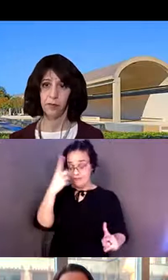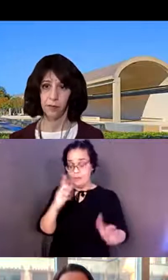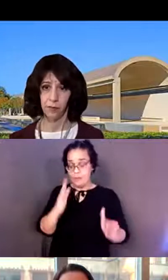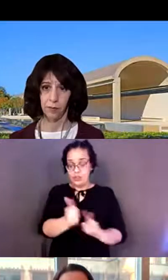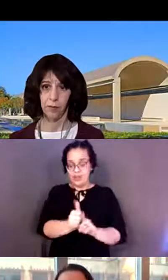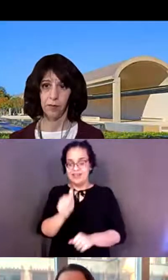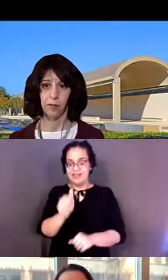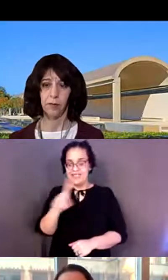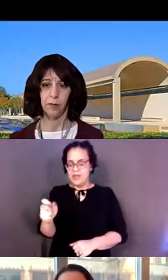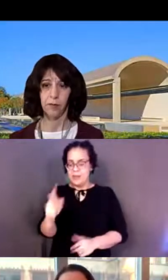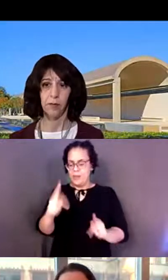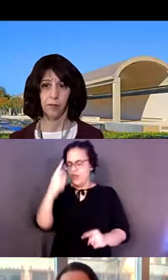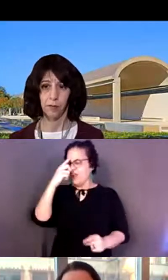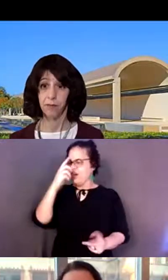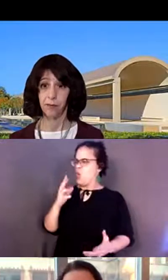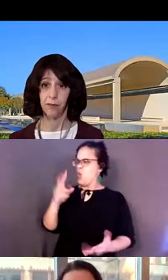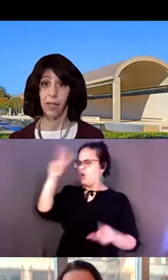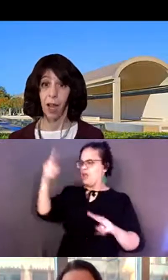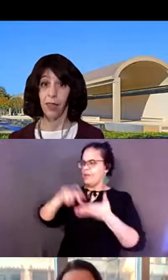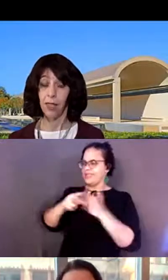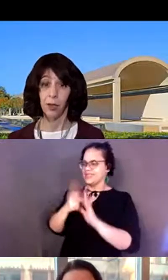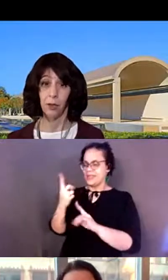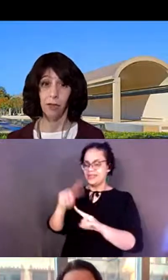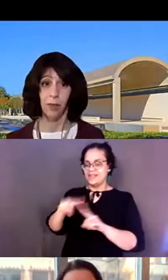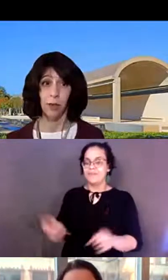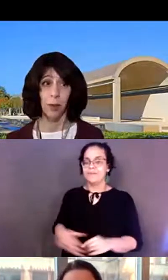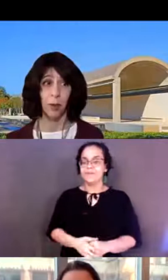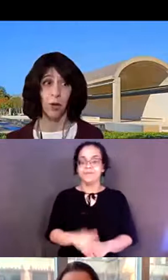it means something different.